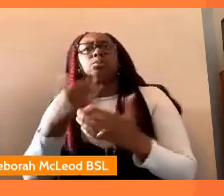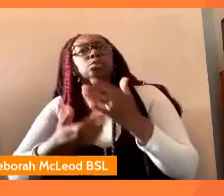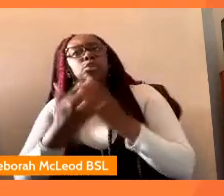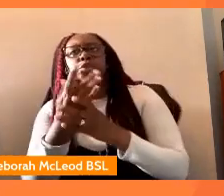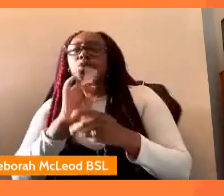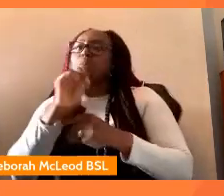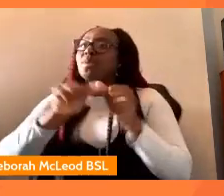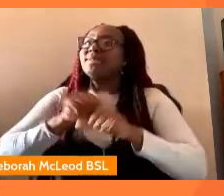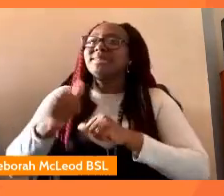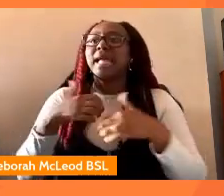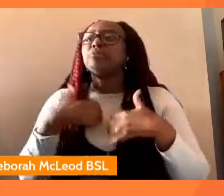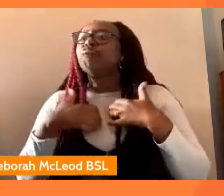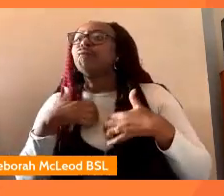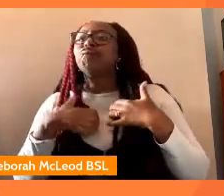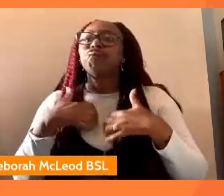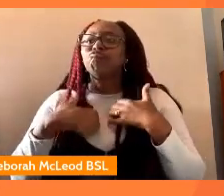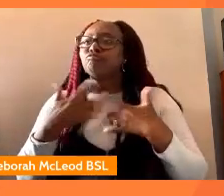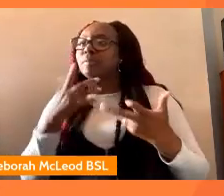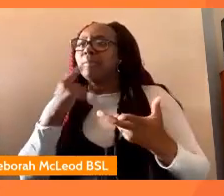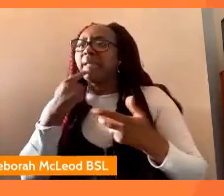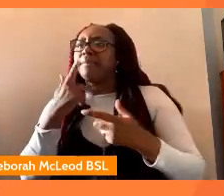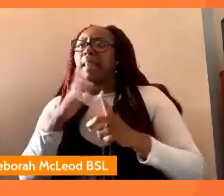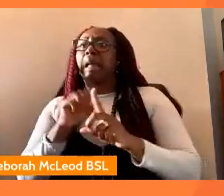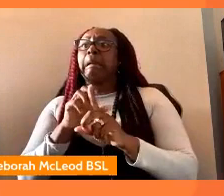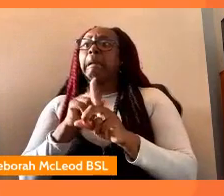And it can leave us chasing shadows.